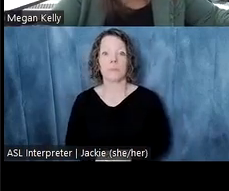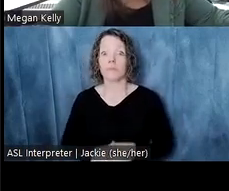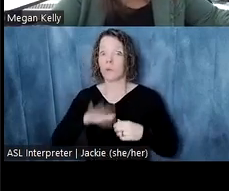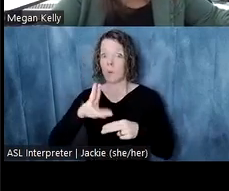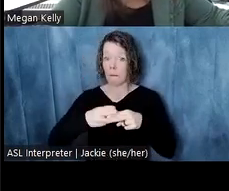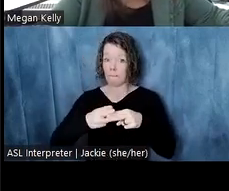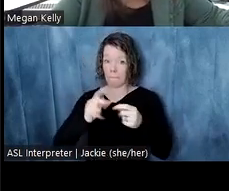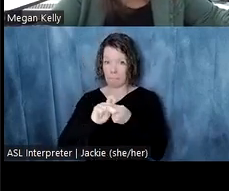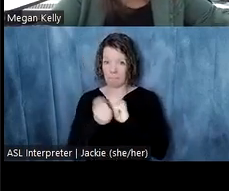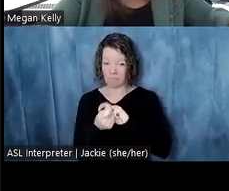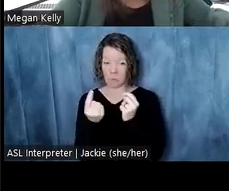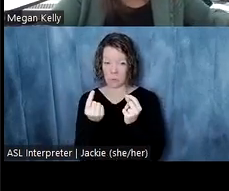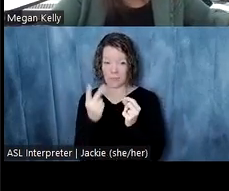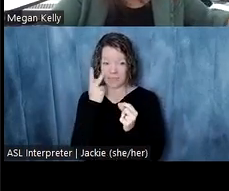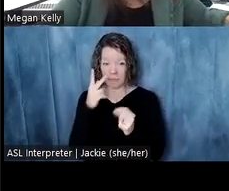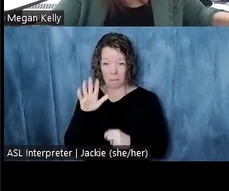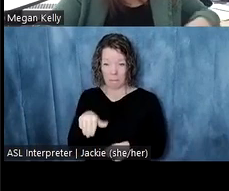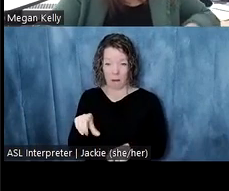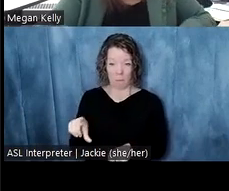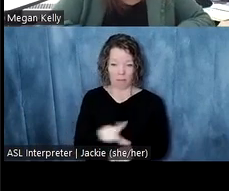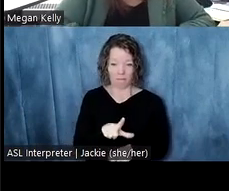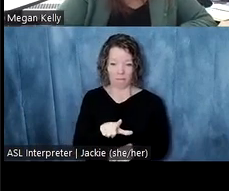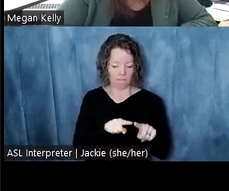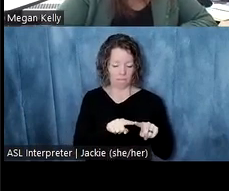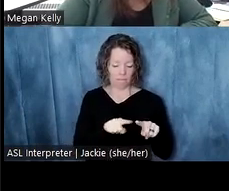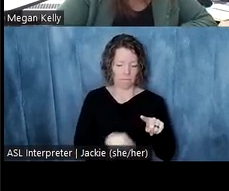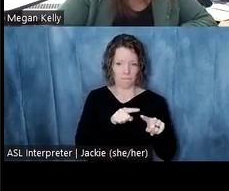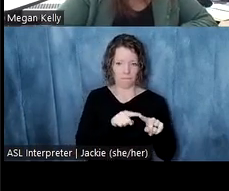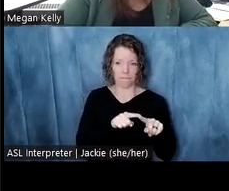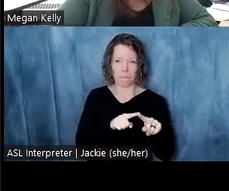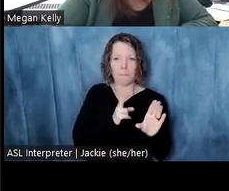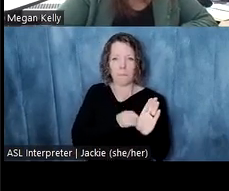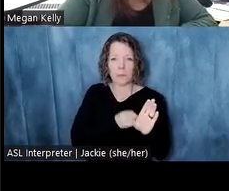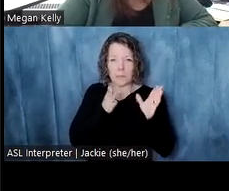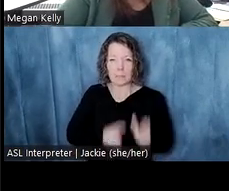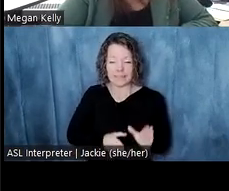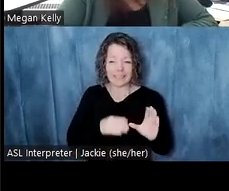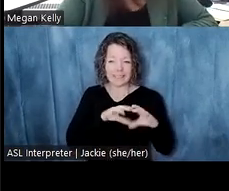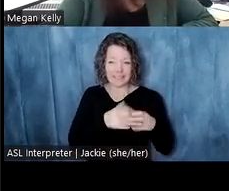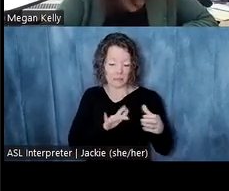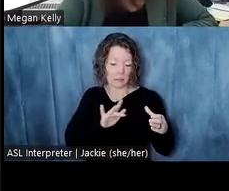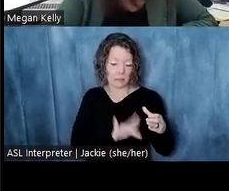which is in the lower center of your screen. It will open a side box labeled "participants" on